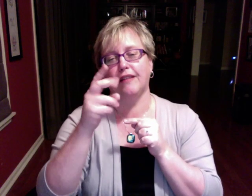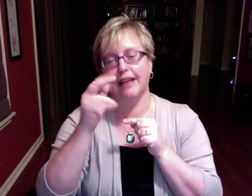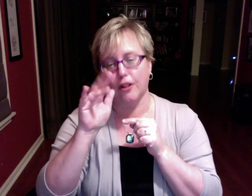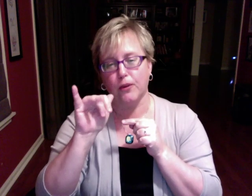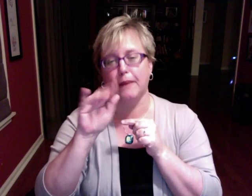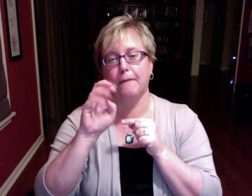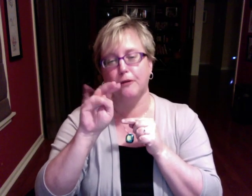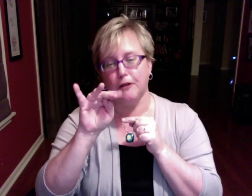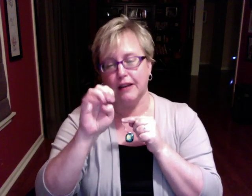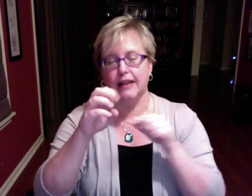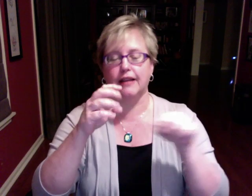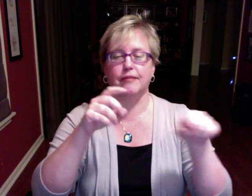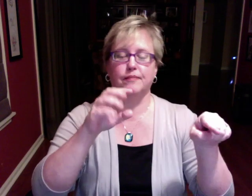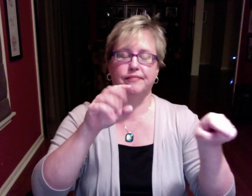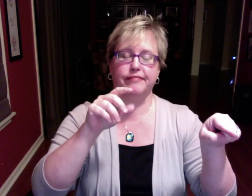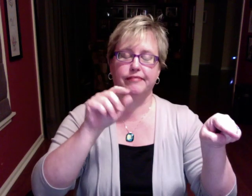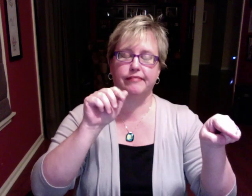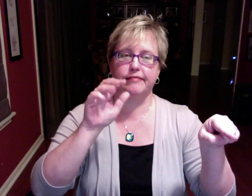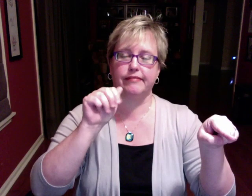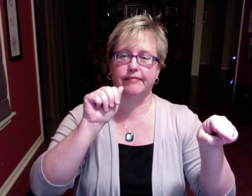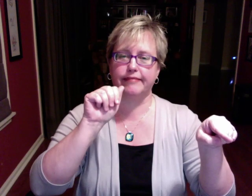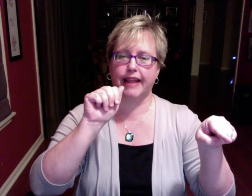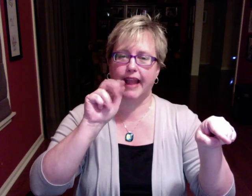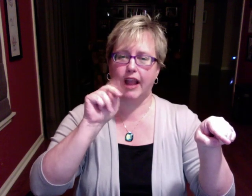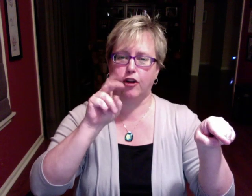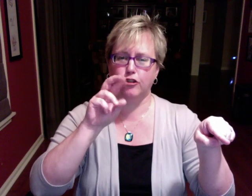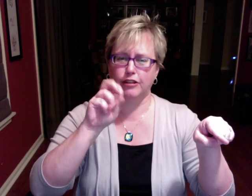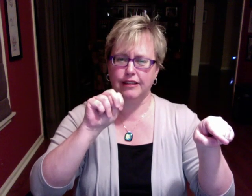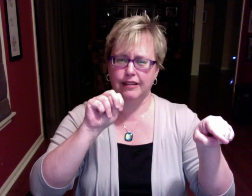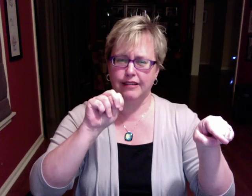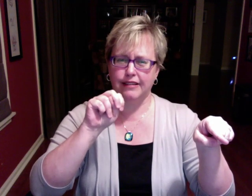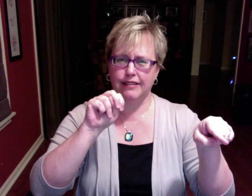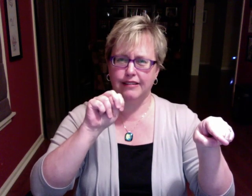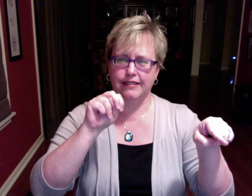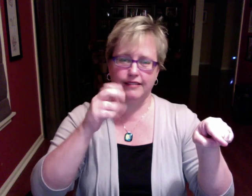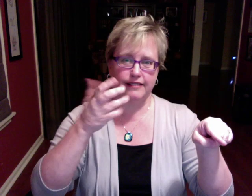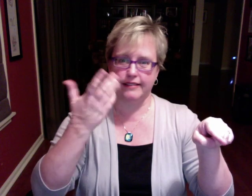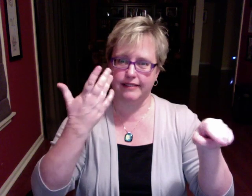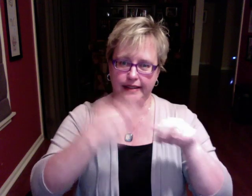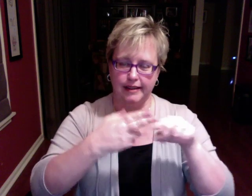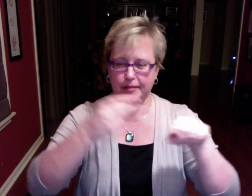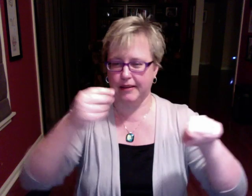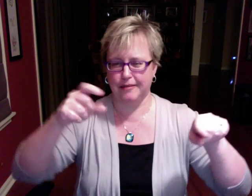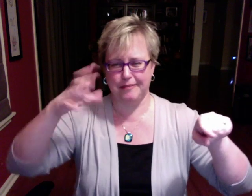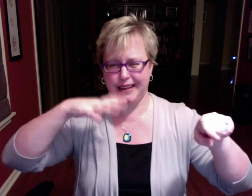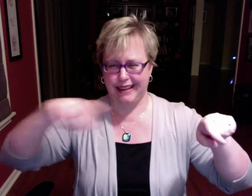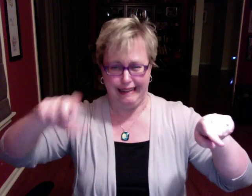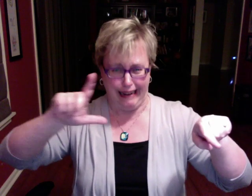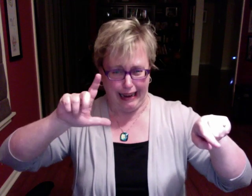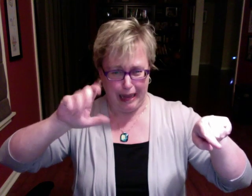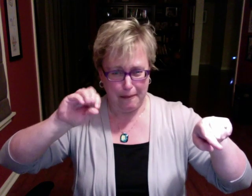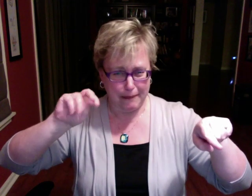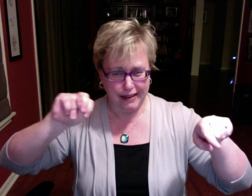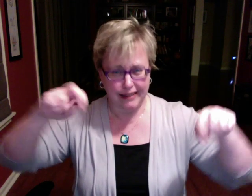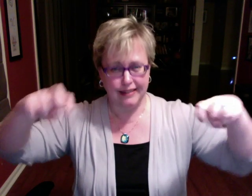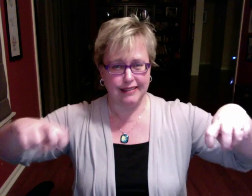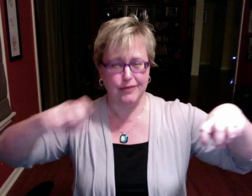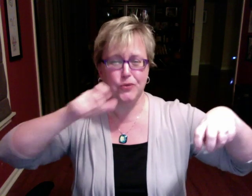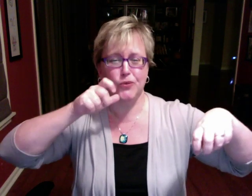On the stage were Hillary, Bernie, Anderson - not sure of his name and another guy named Lemon